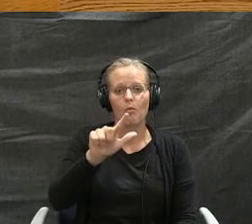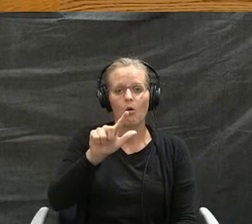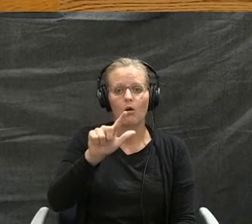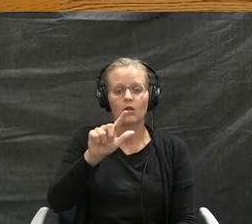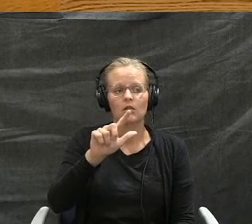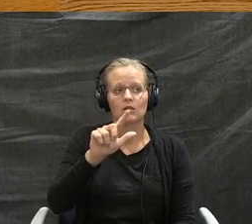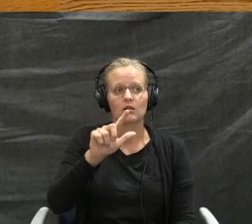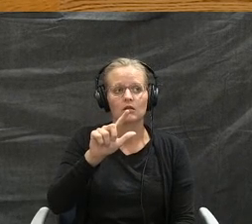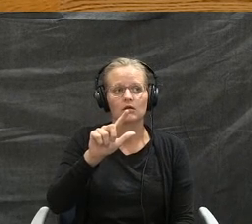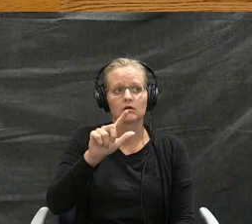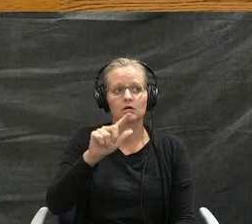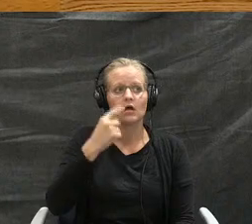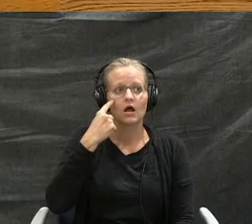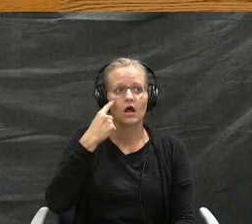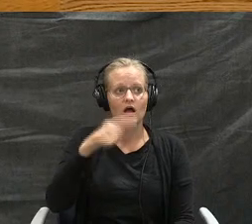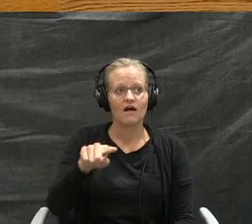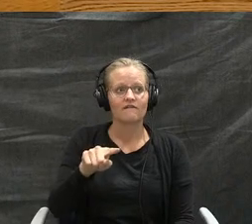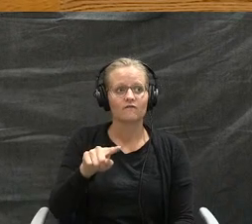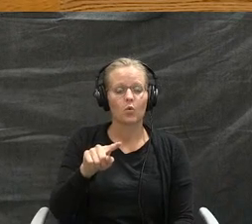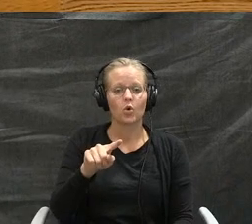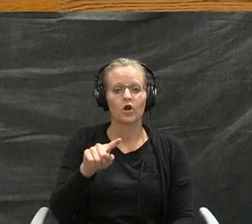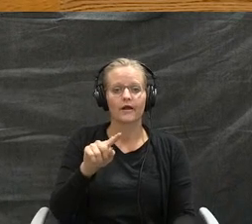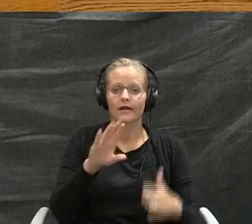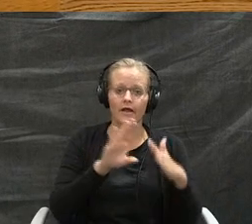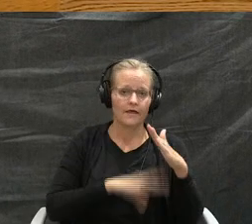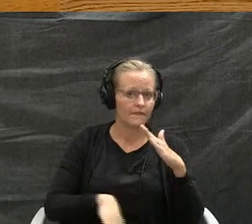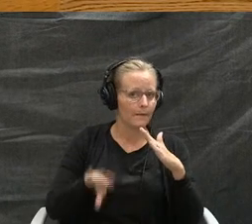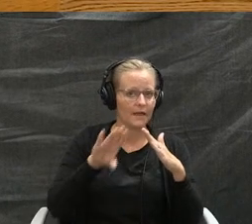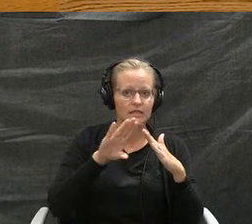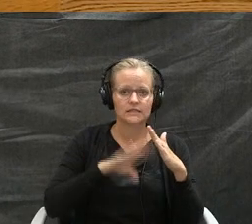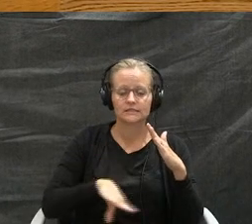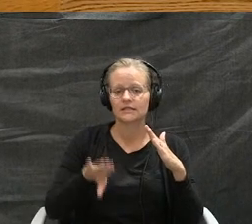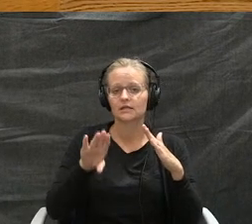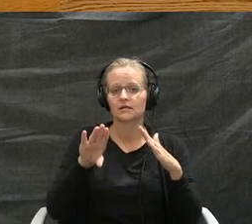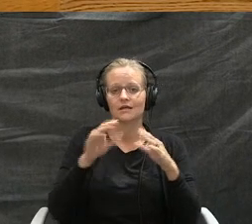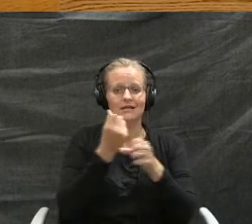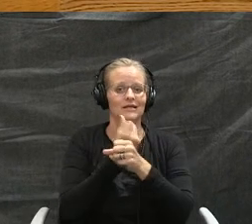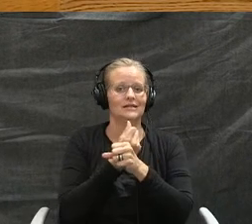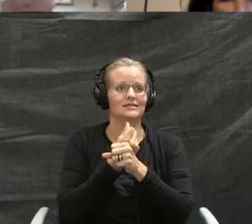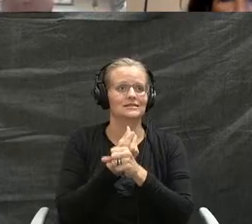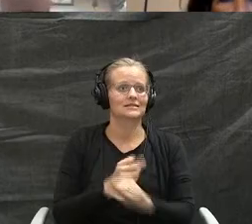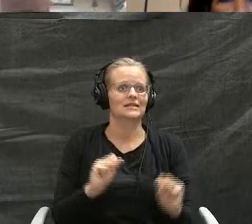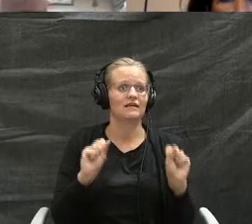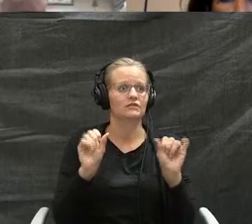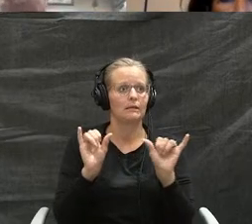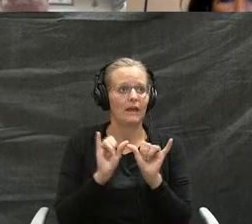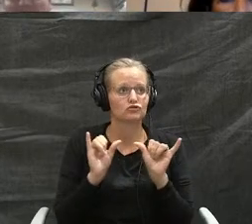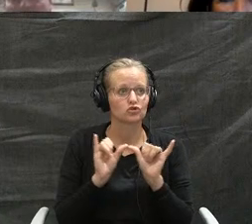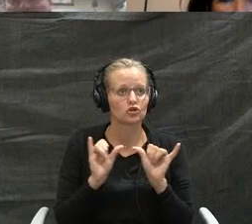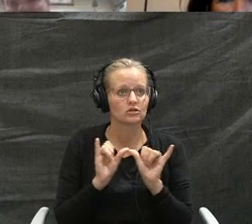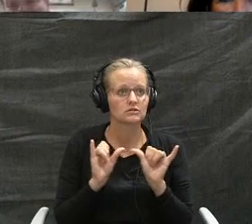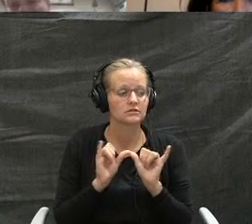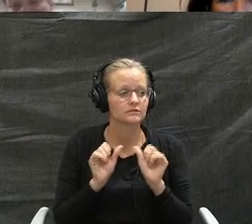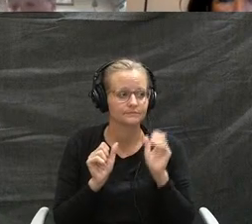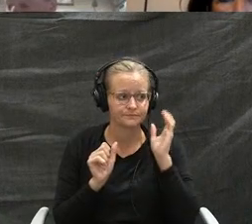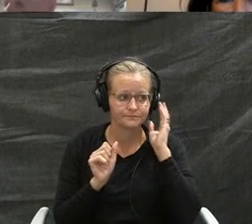Package of safety measures that we're putting in place. Alright, thank you doctor Pearson, while Madam Chair